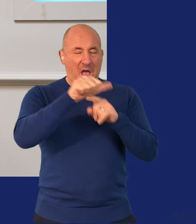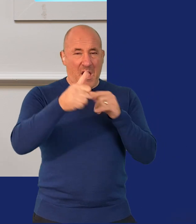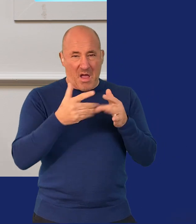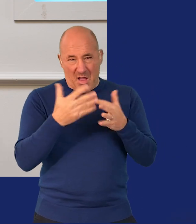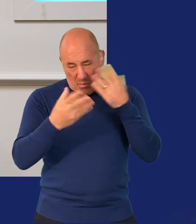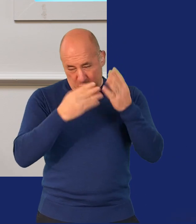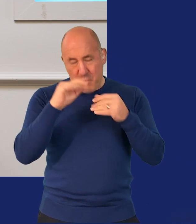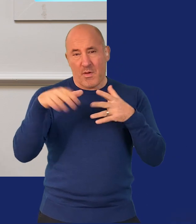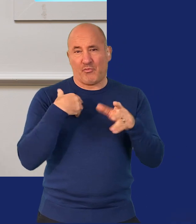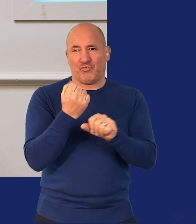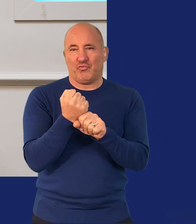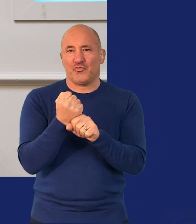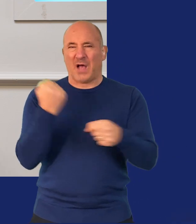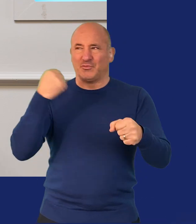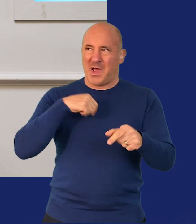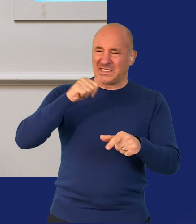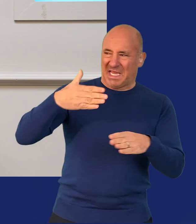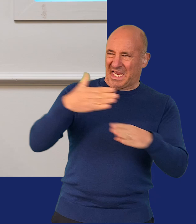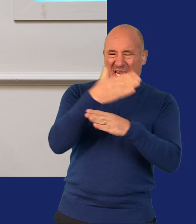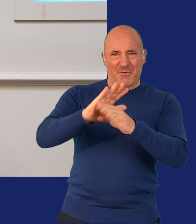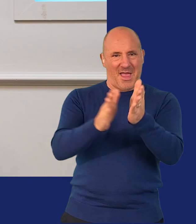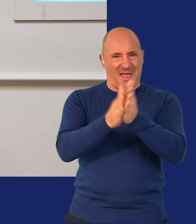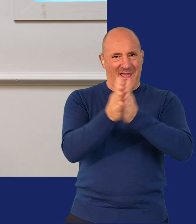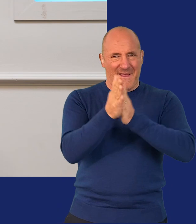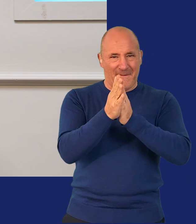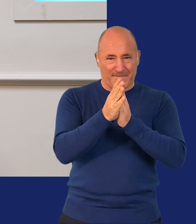Every part of that should be accessible. And, and I think people forget that.